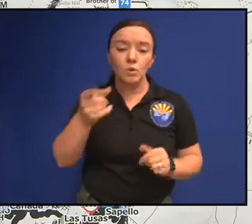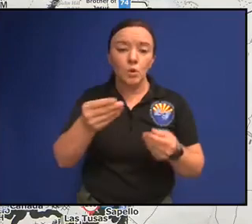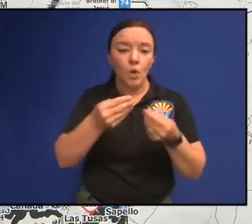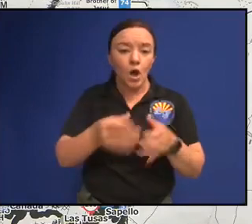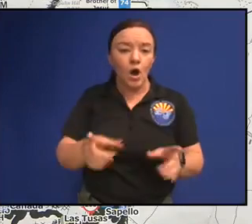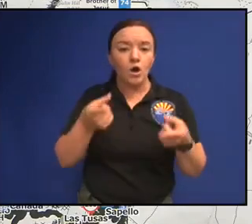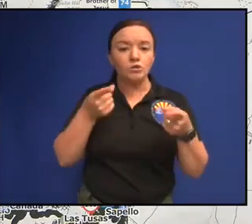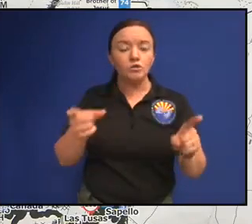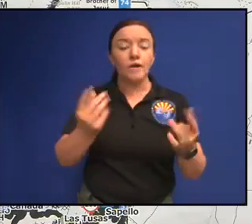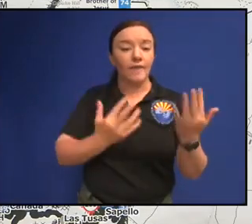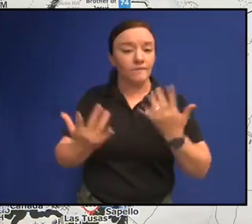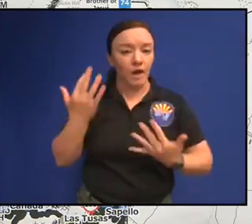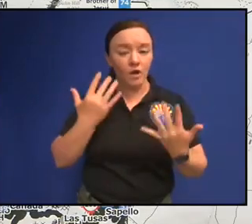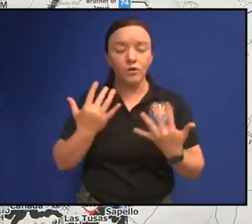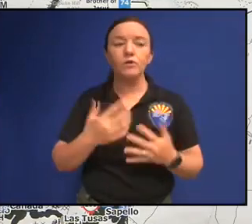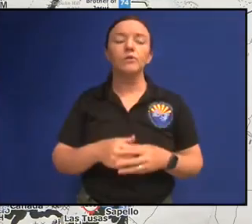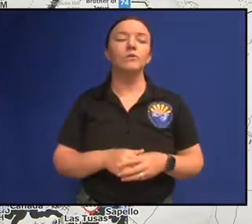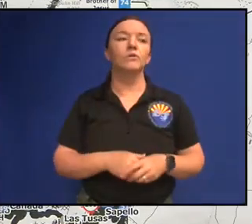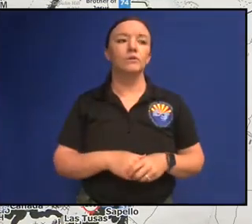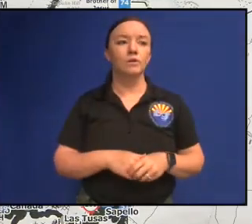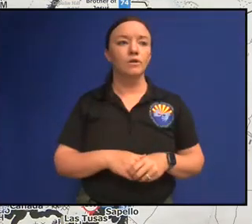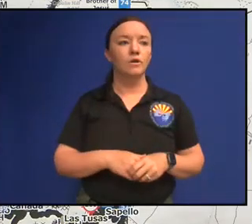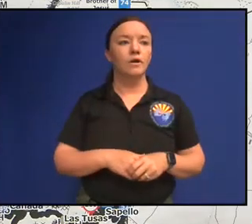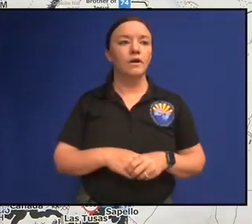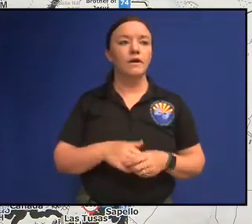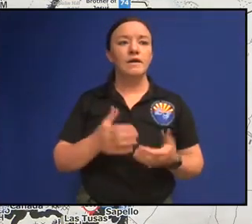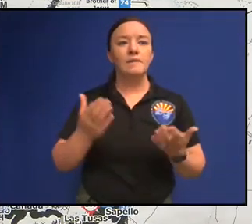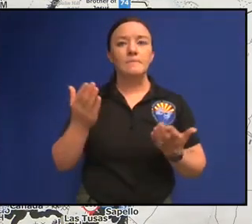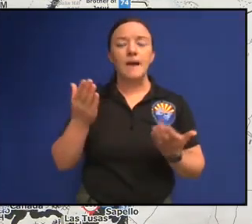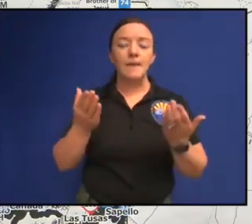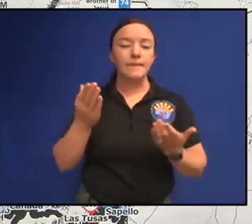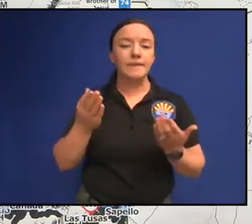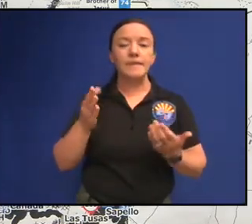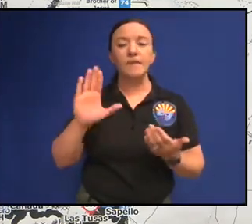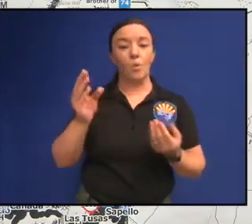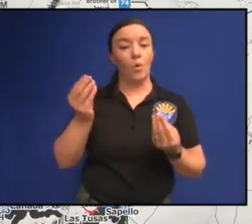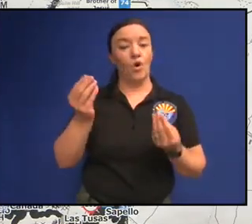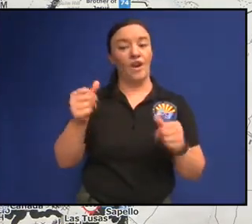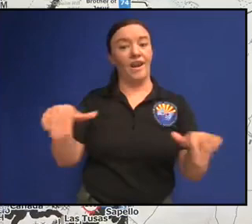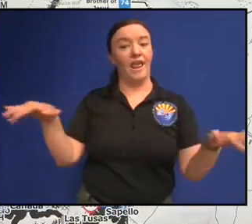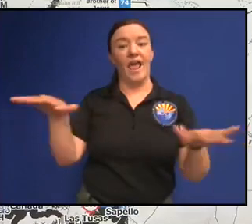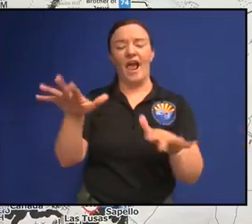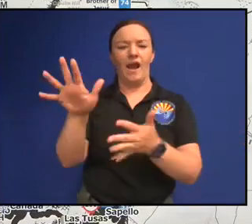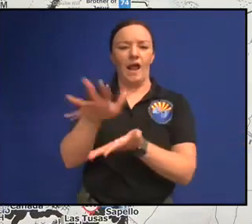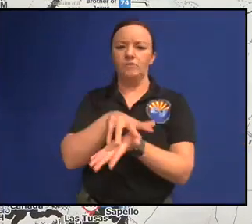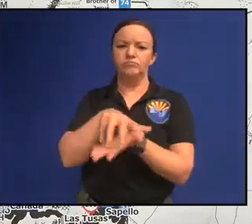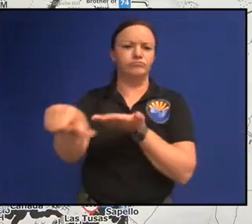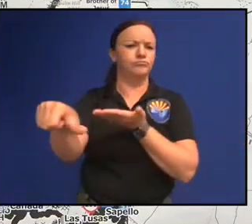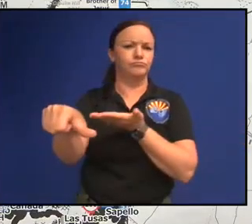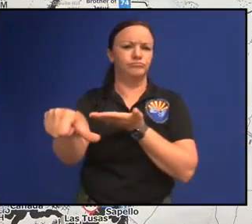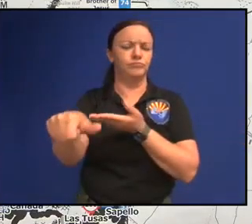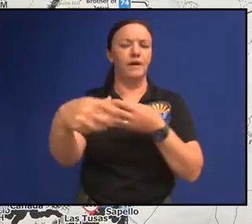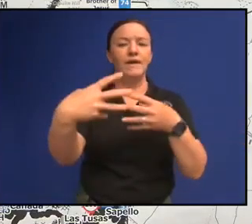SOME -- THE LAND WAS SCORCHED ON YOUR PROPERTY, FENCES GOT BURNED DOWN. THOSE ARE THE QUESTION THAT THE USDA